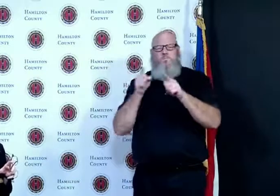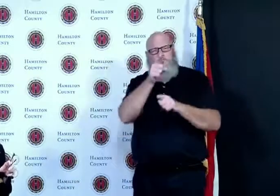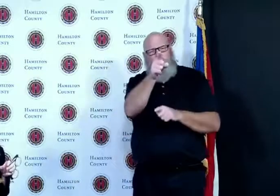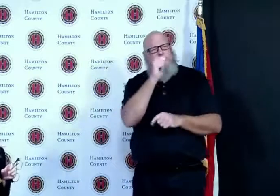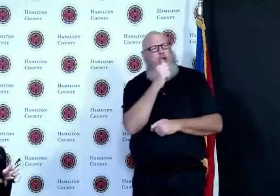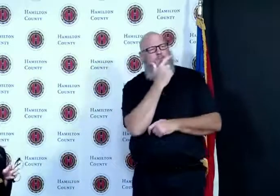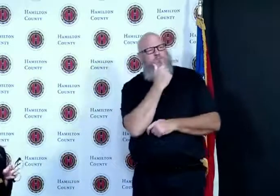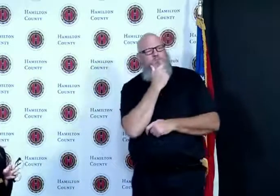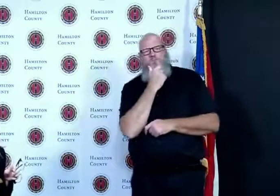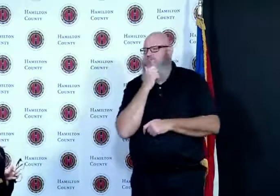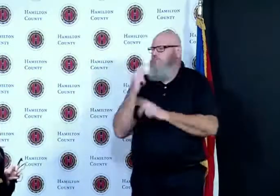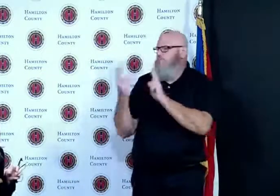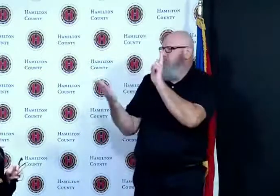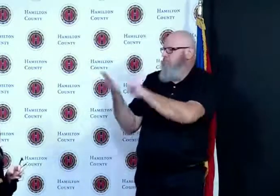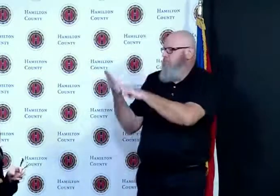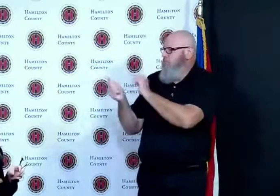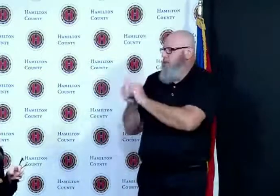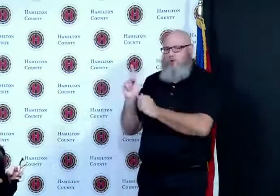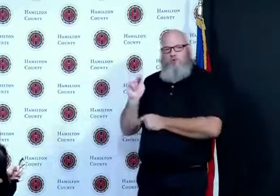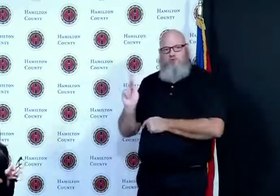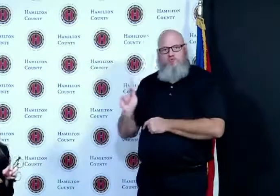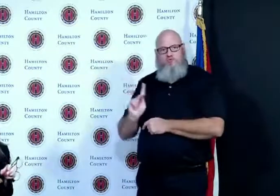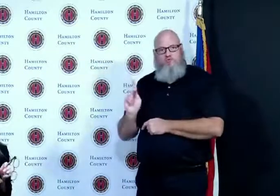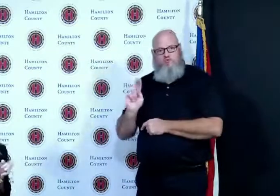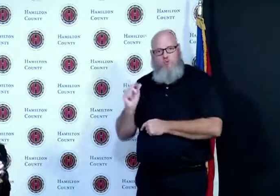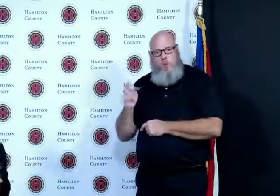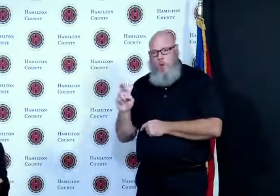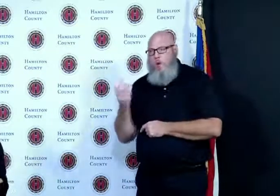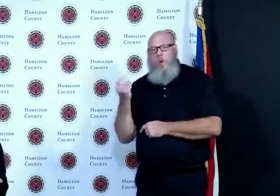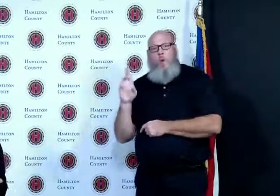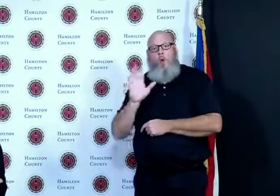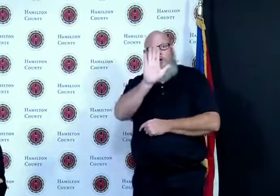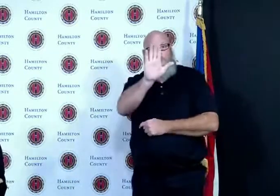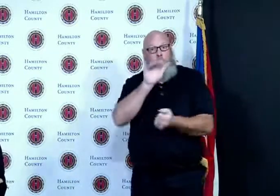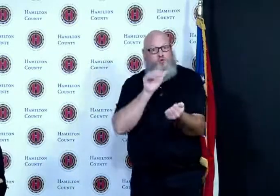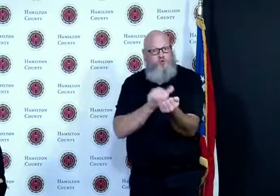and then you click on those and you you go to get signed up if people don't have access to